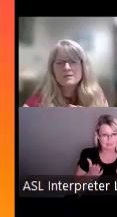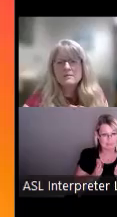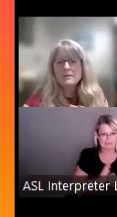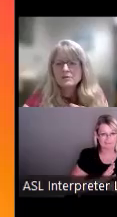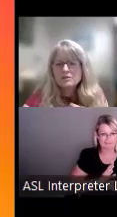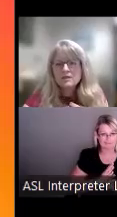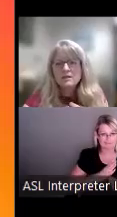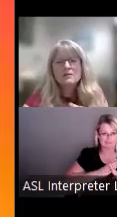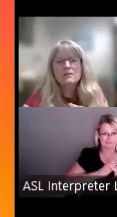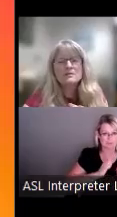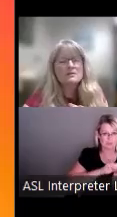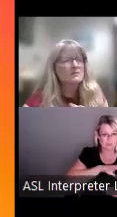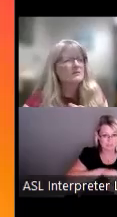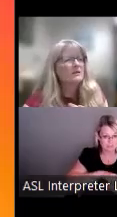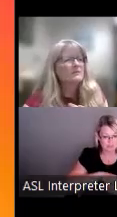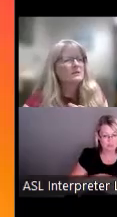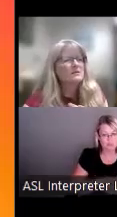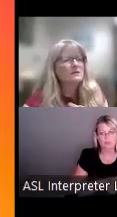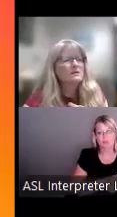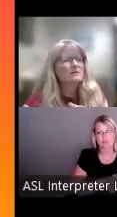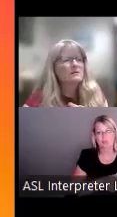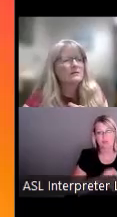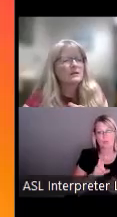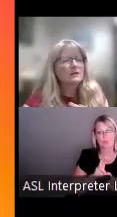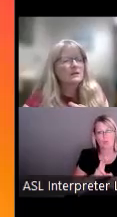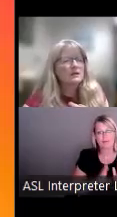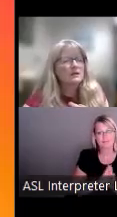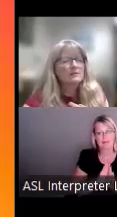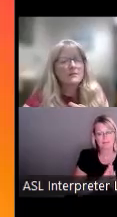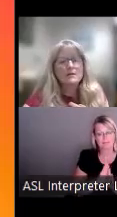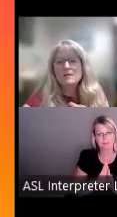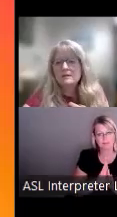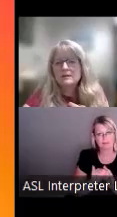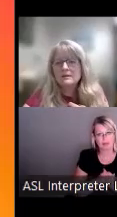participation or some development of their daily